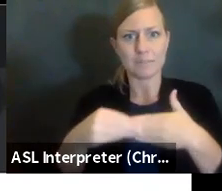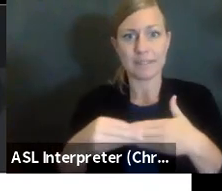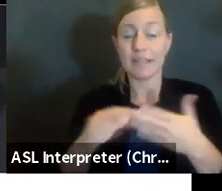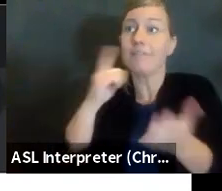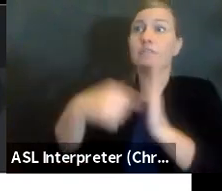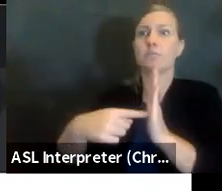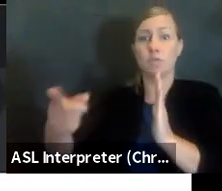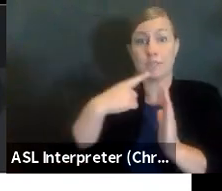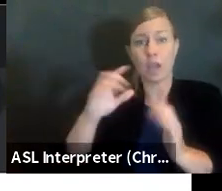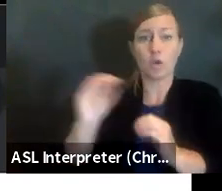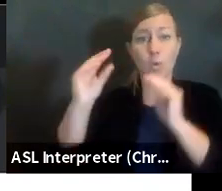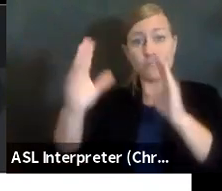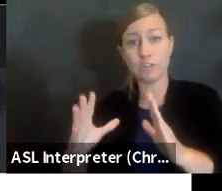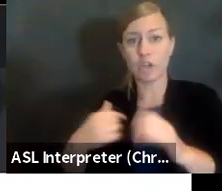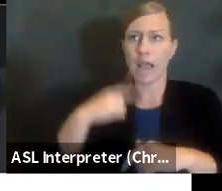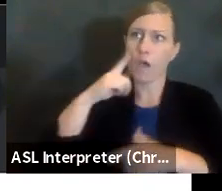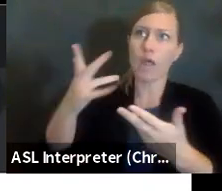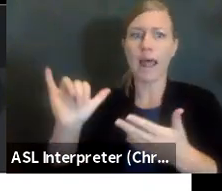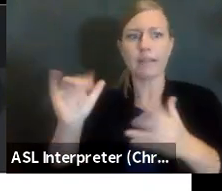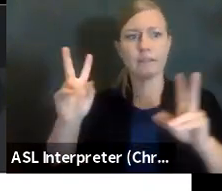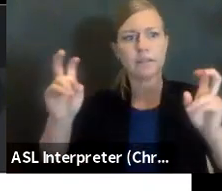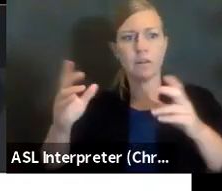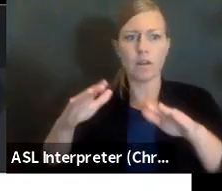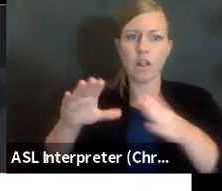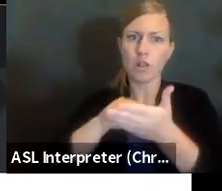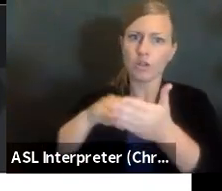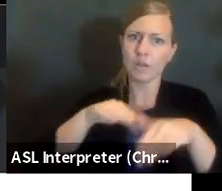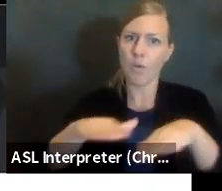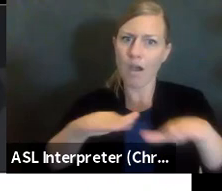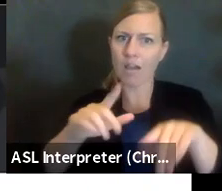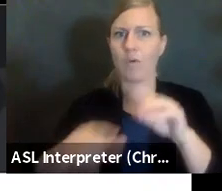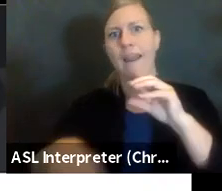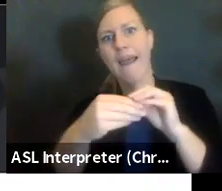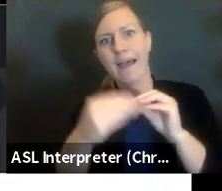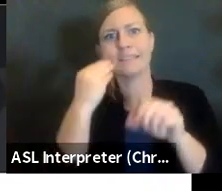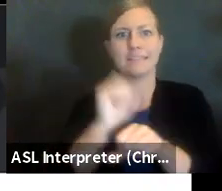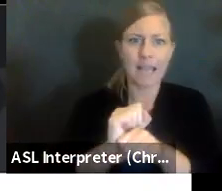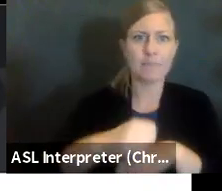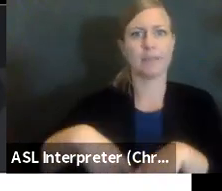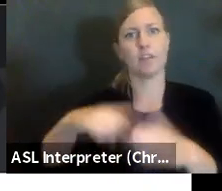ESD 101 - Jeff Crawford: And I was thinking like learning walks, but then you are seeing an ad assignments are graded assignments or make comments and all of these things.